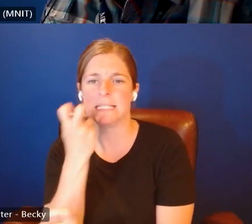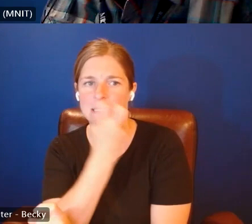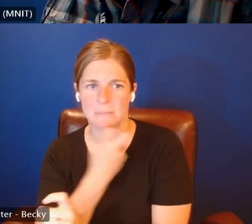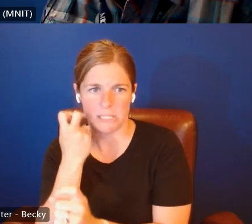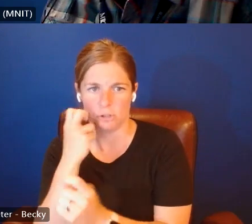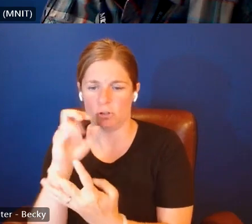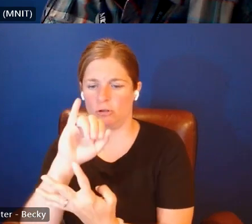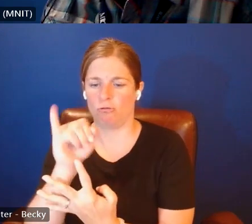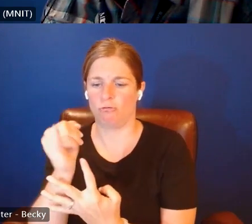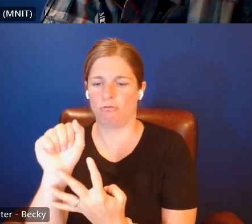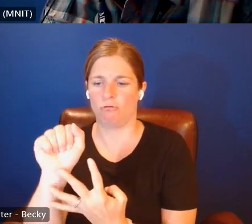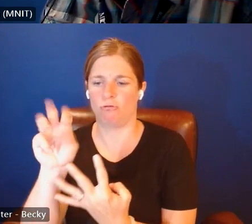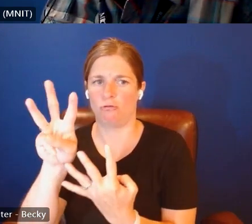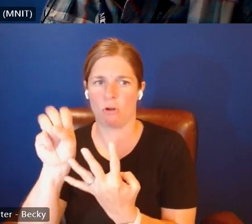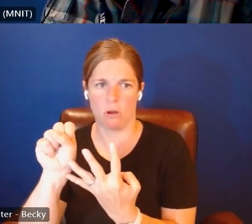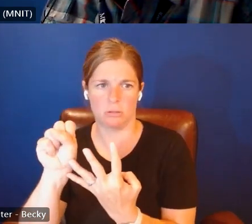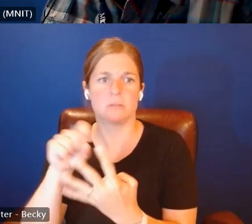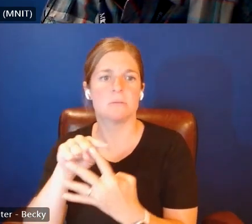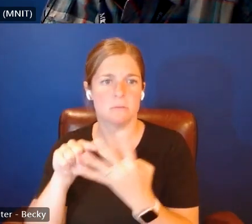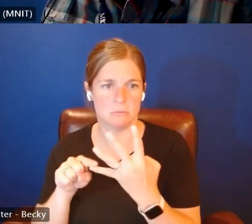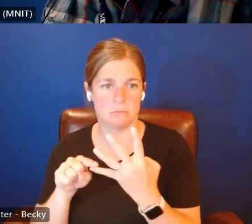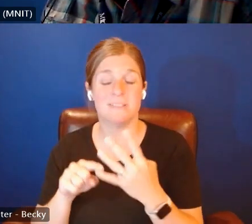reader. So screen readers are a piece of software,